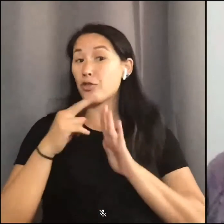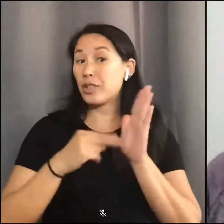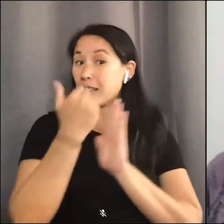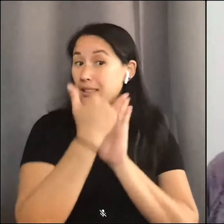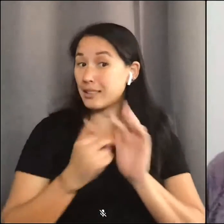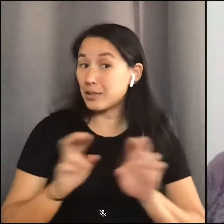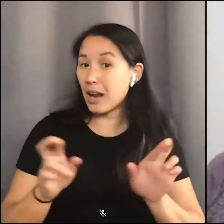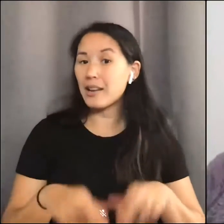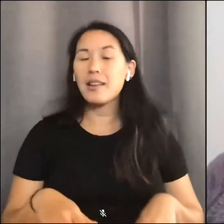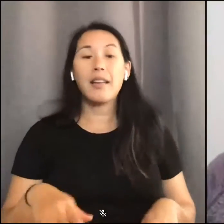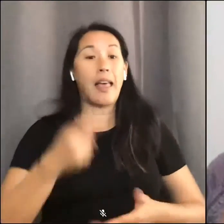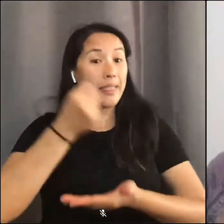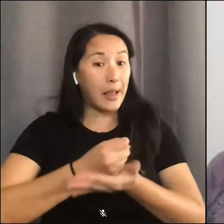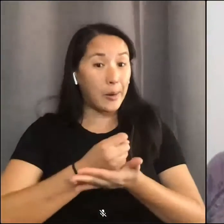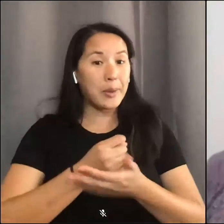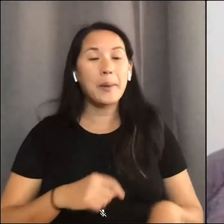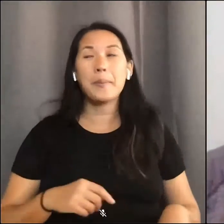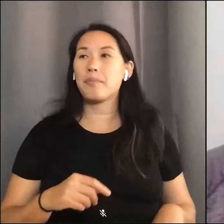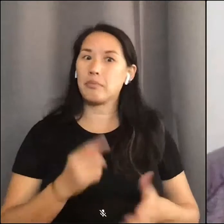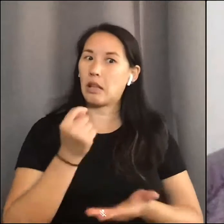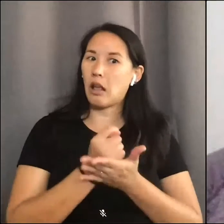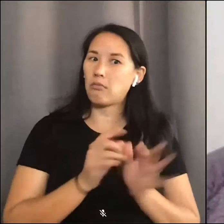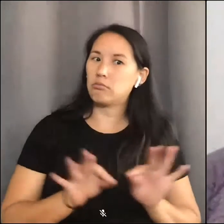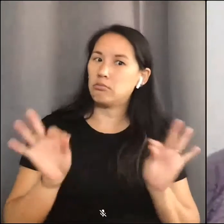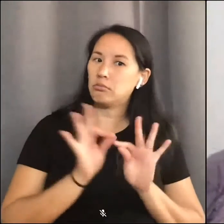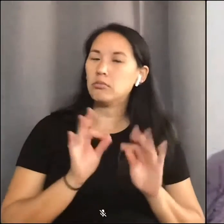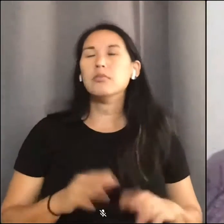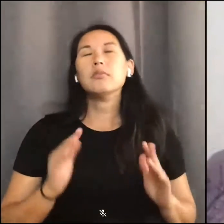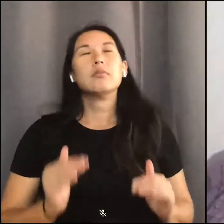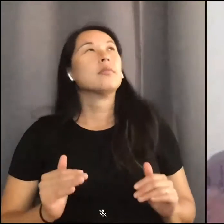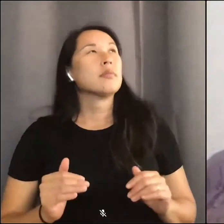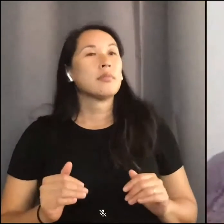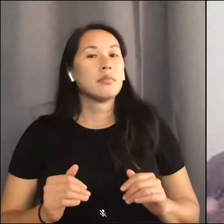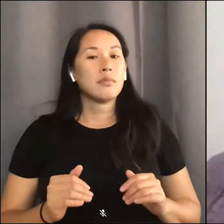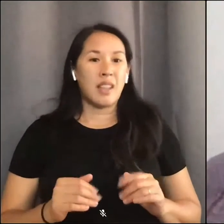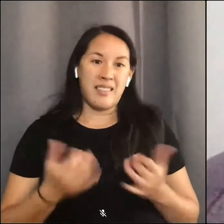therapy is key and it's starting to be even more accessible